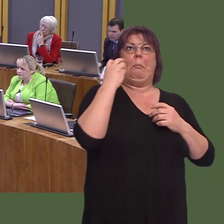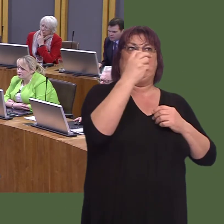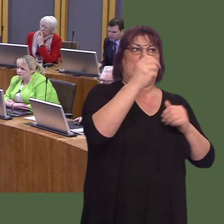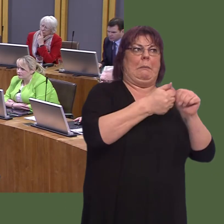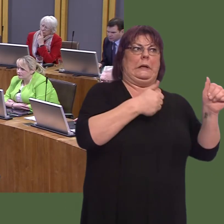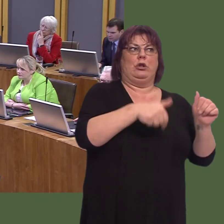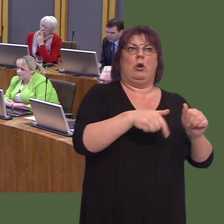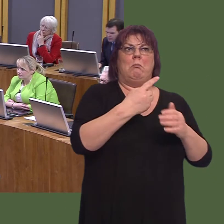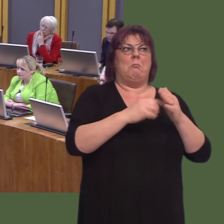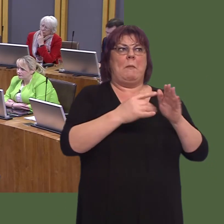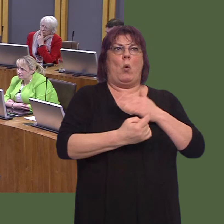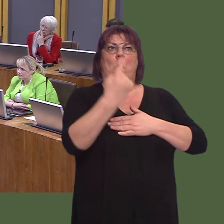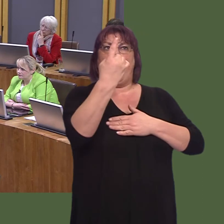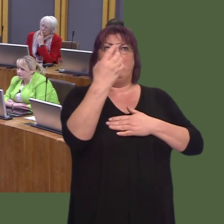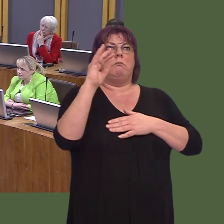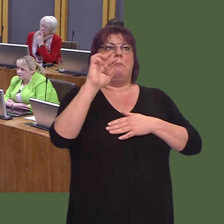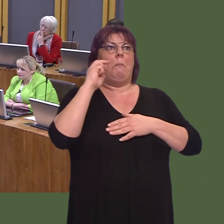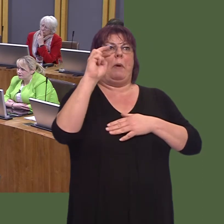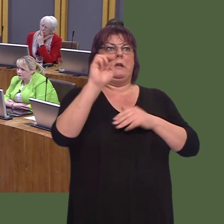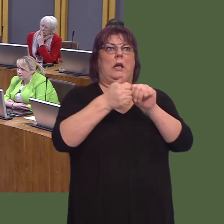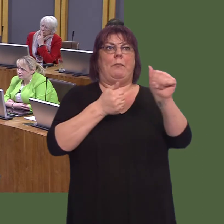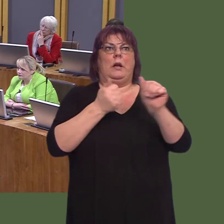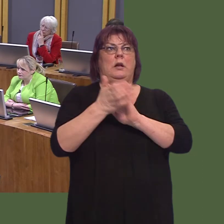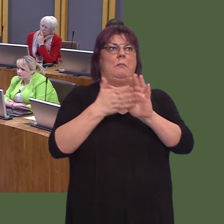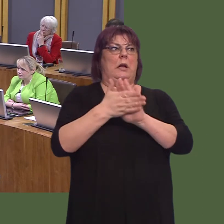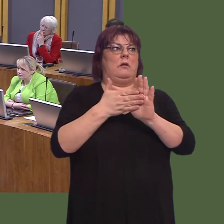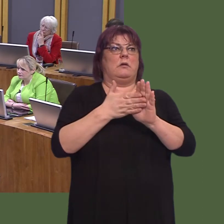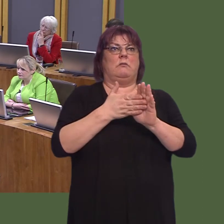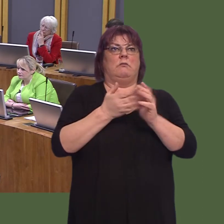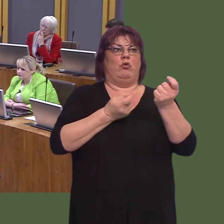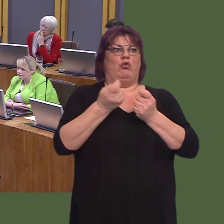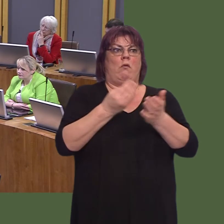That situation cannot continue, and the Cabinet Secretary and I and the Government will be